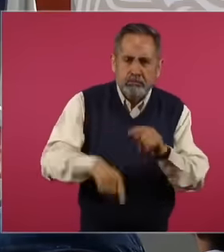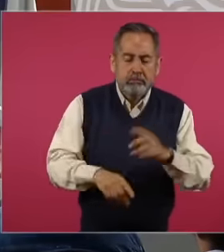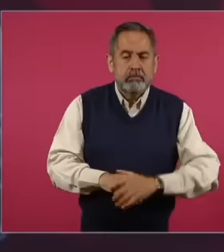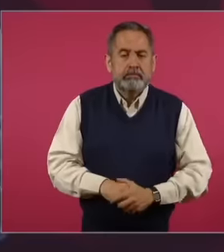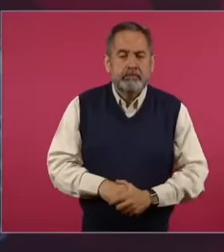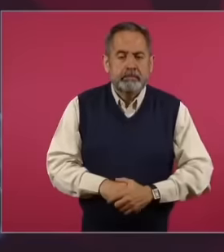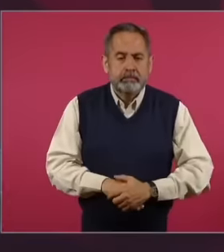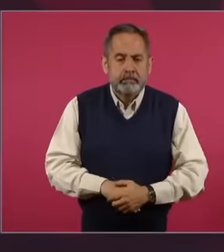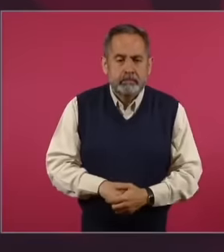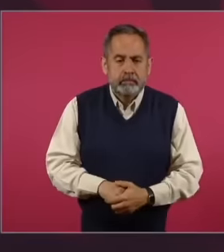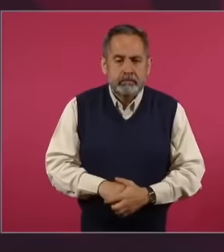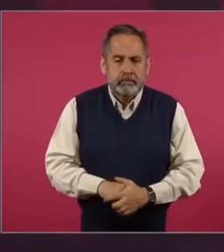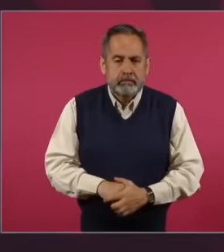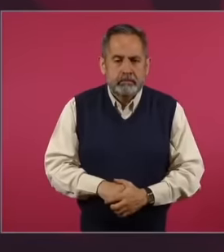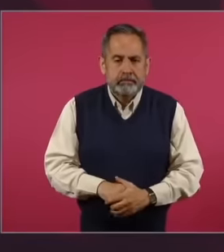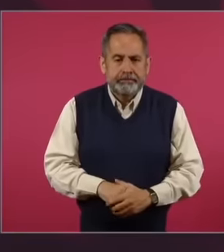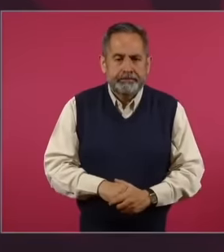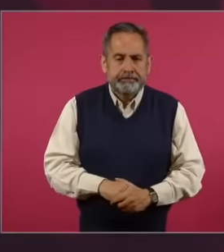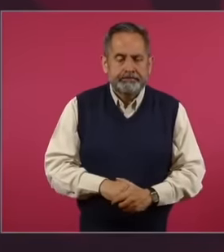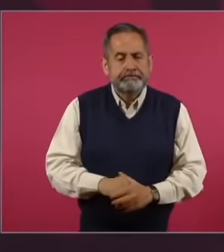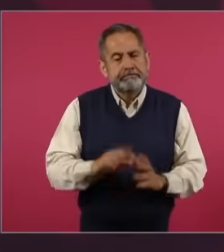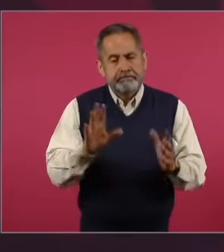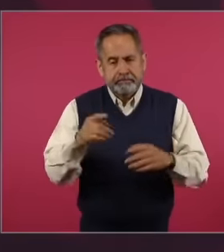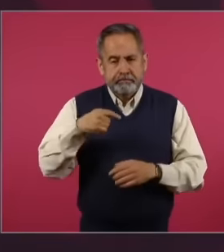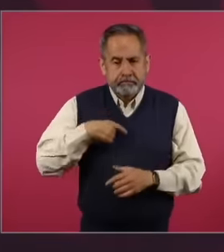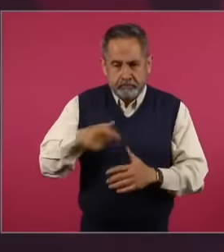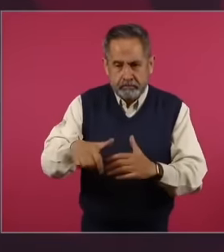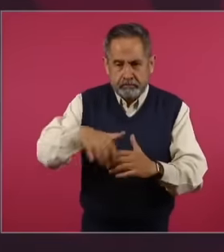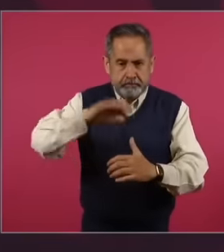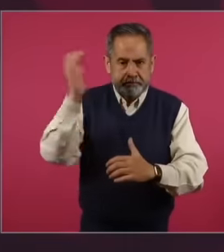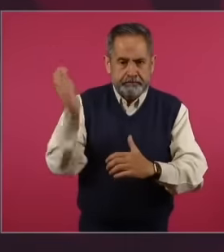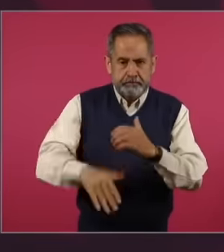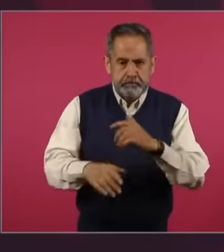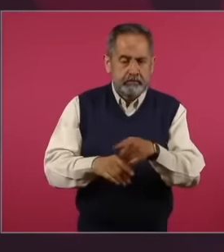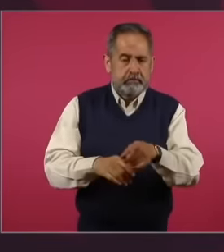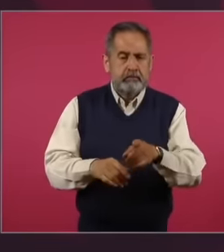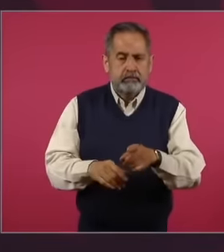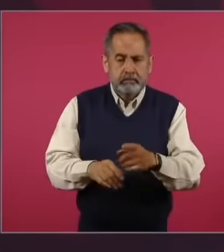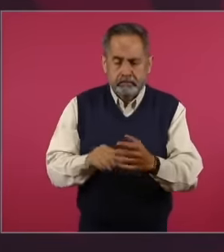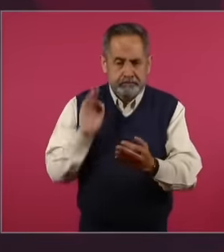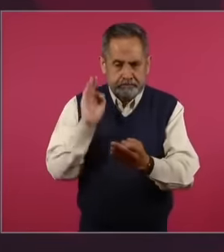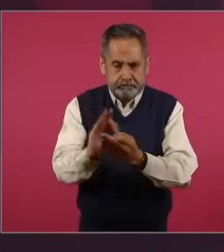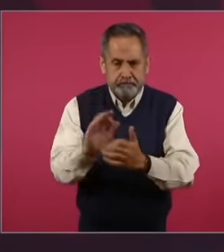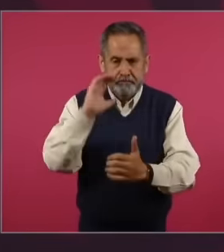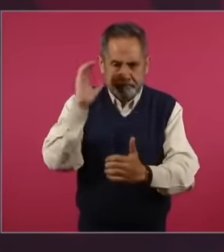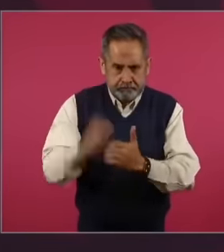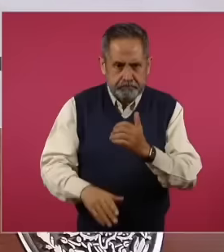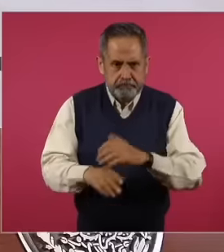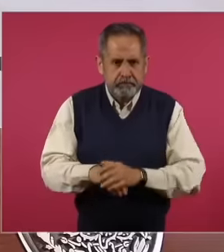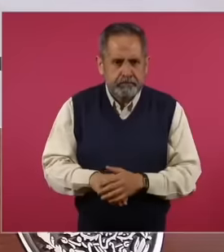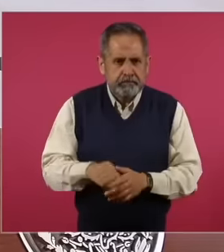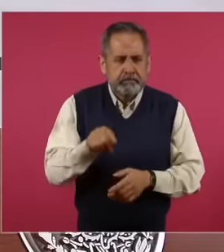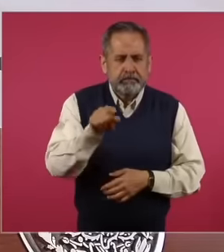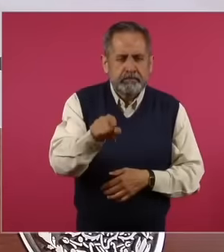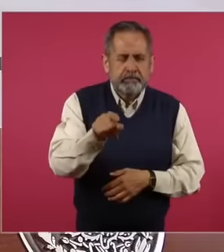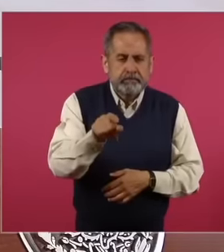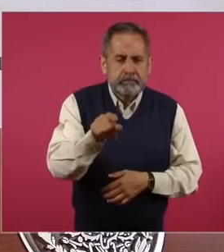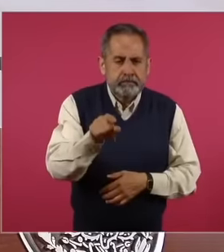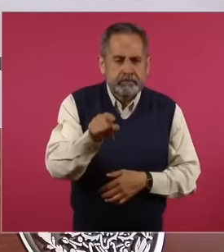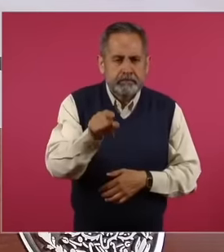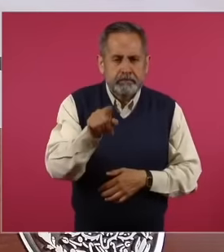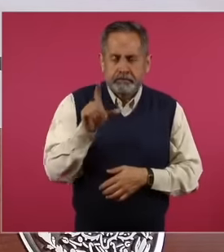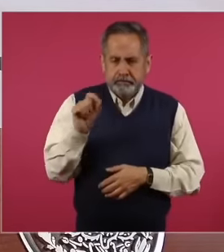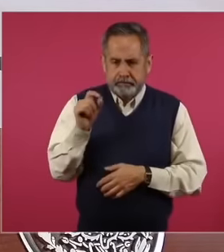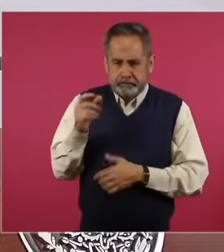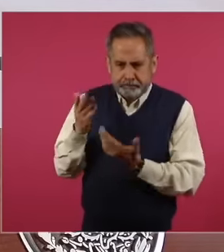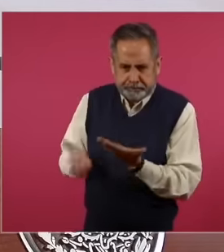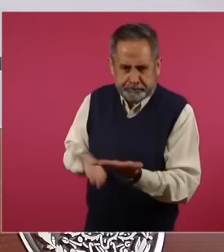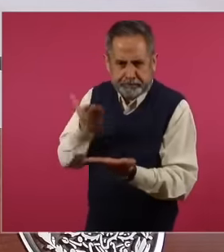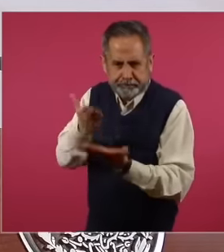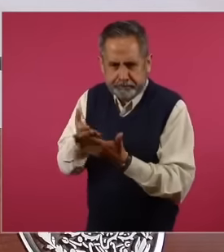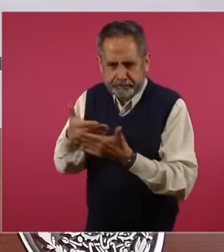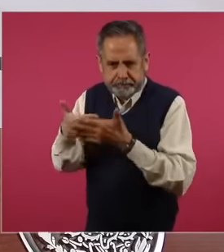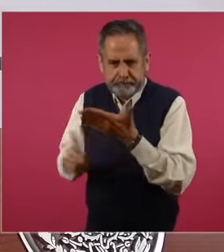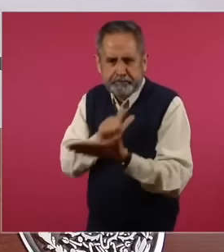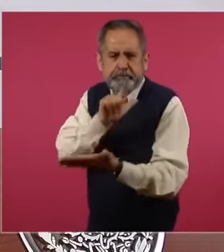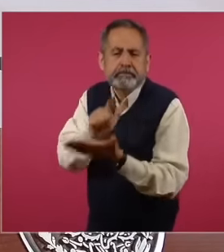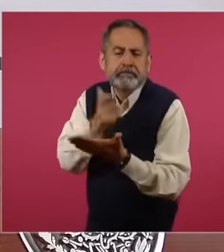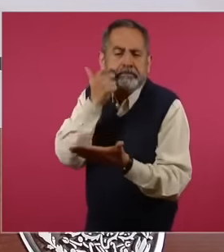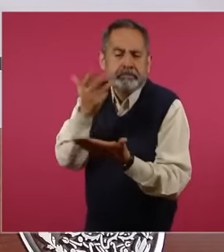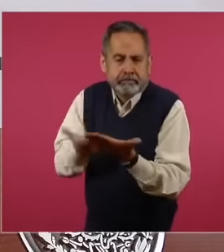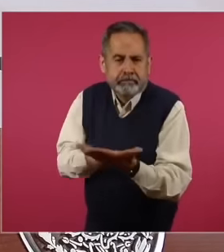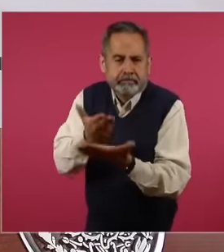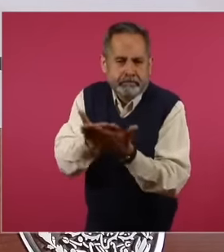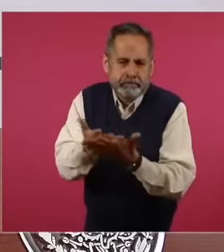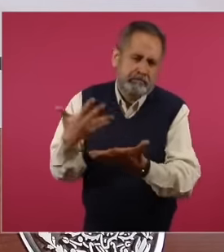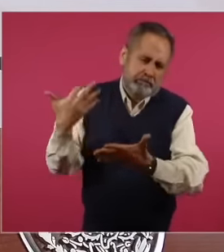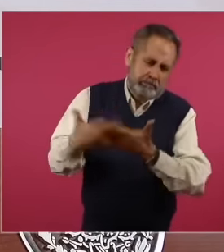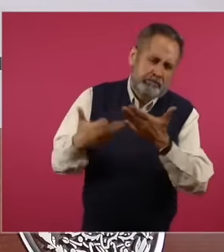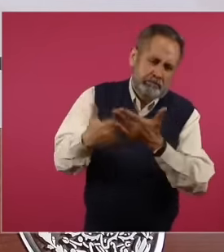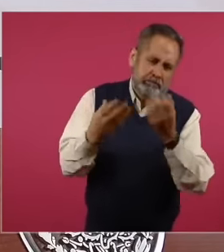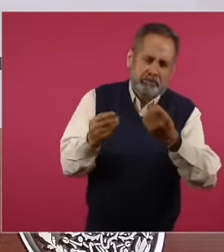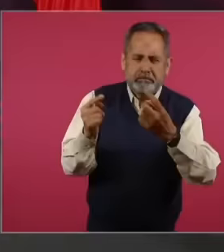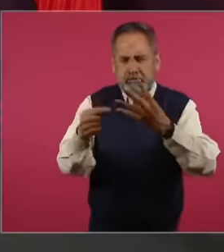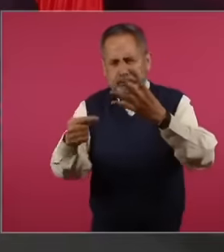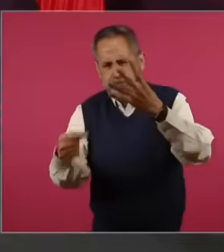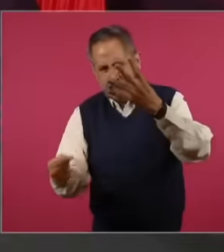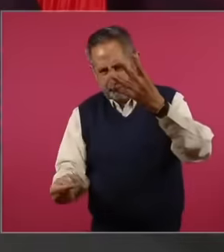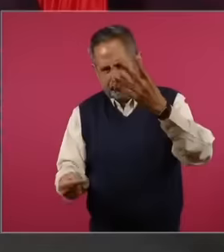are going to finish promoting the 20 reform initiatives and of course others are missing that